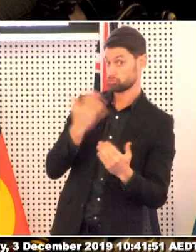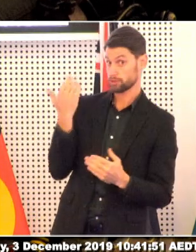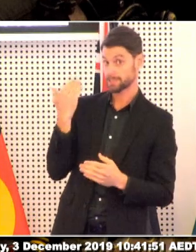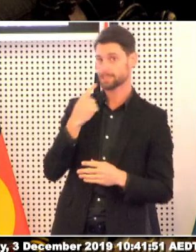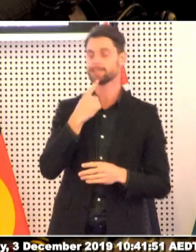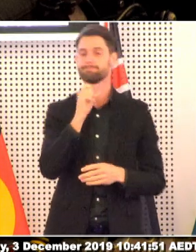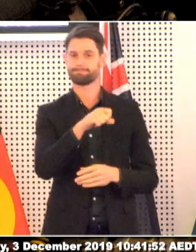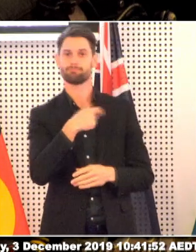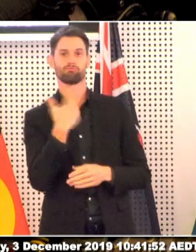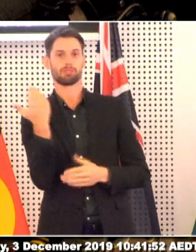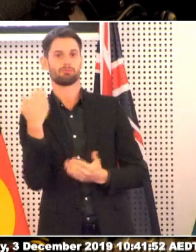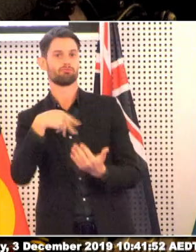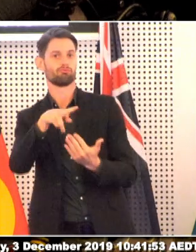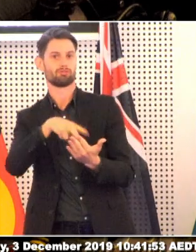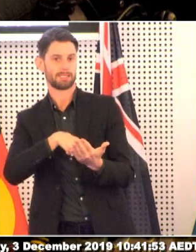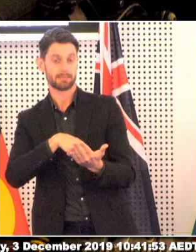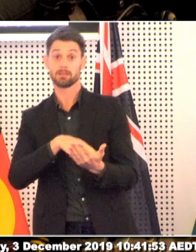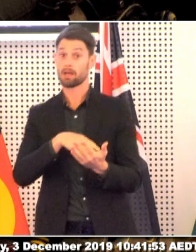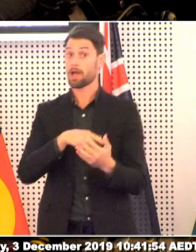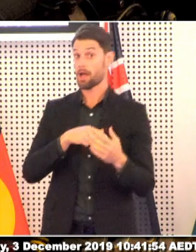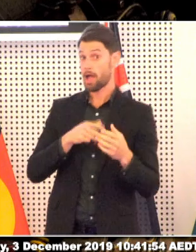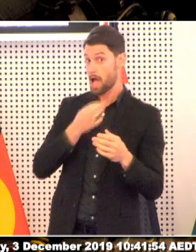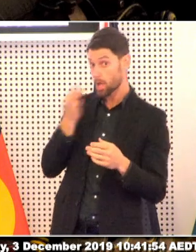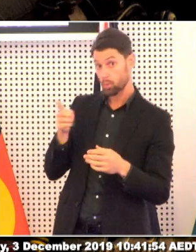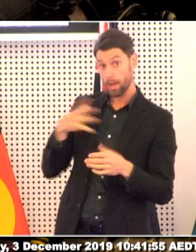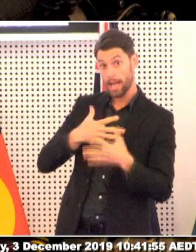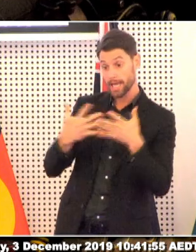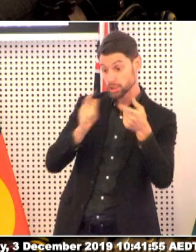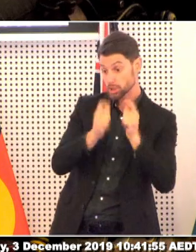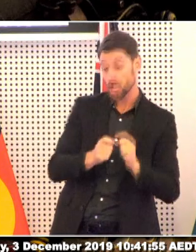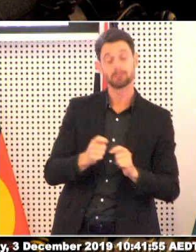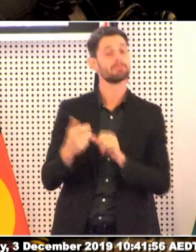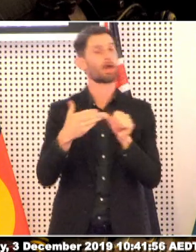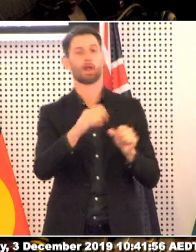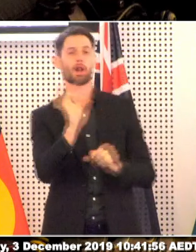No corrections or changes to any part? No. And the contents are true and correct? That is true.